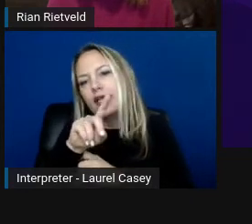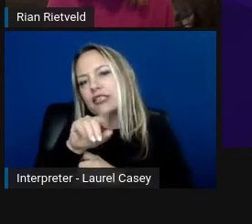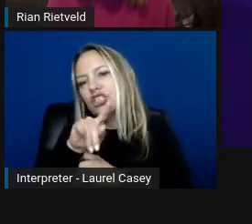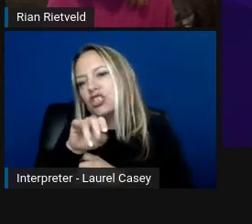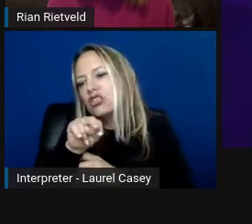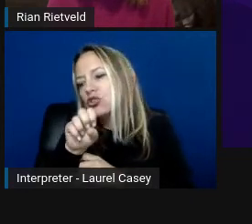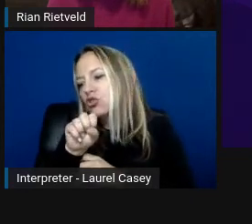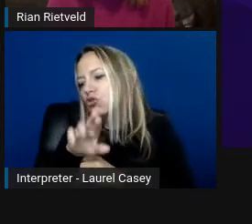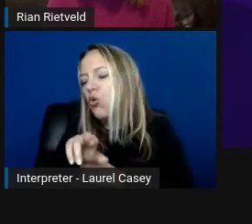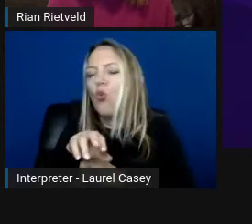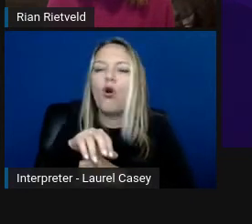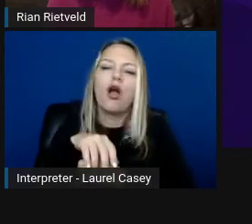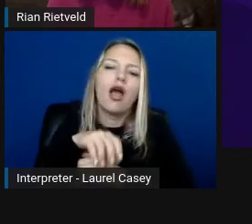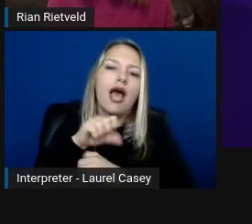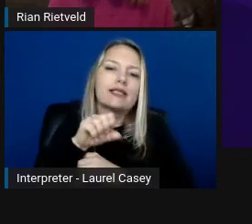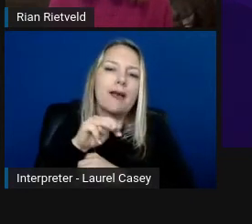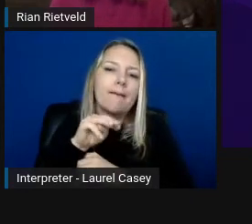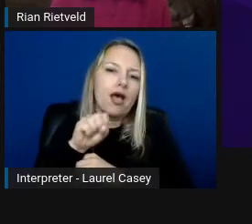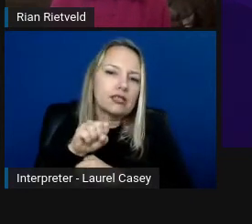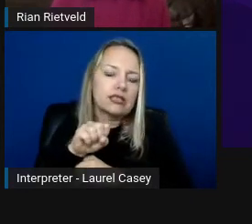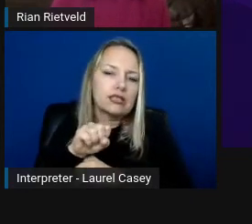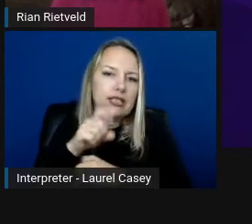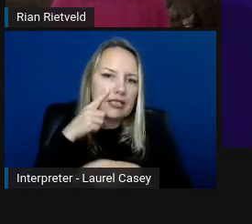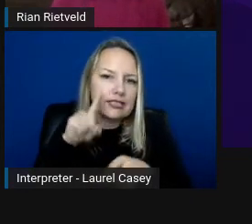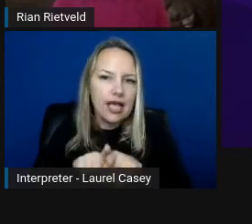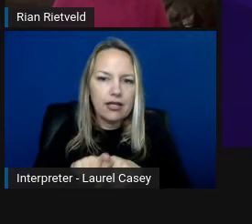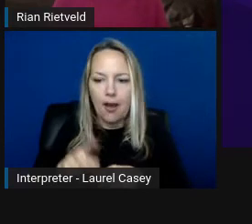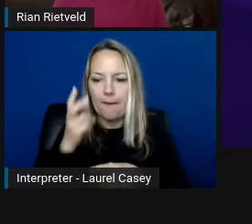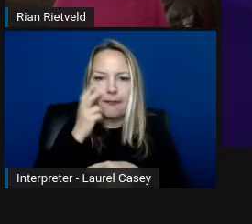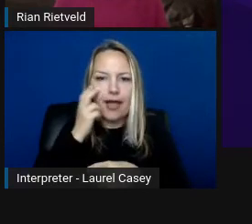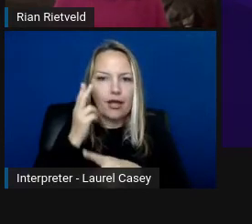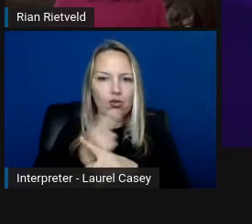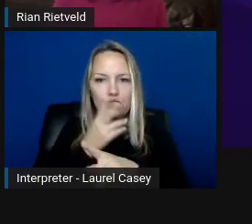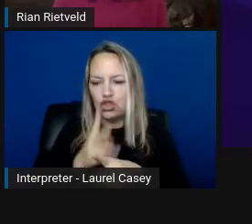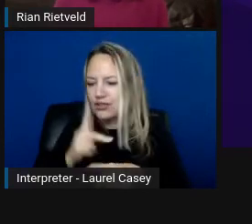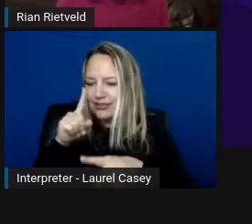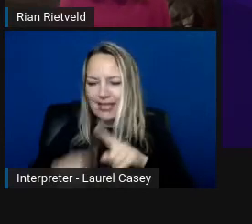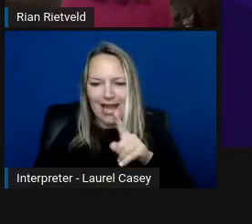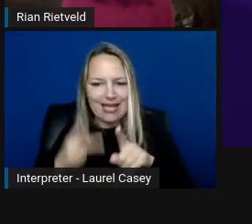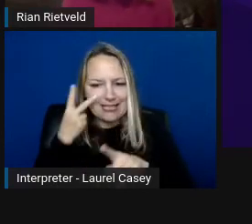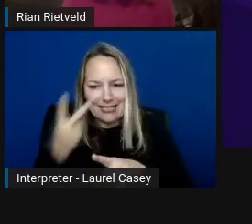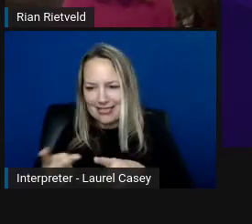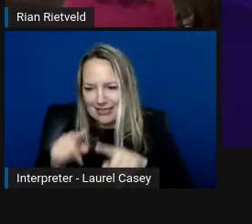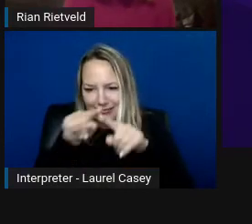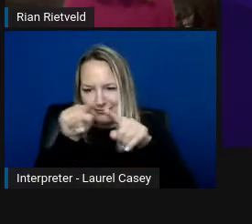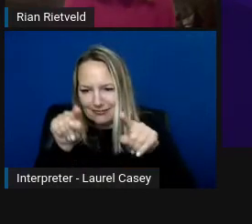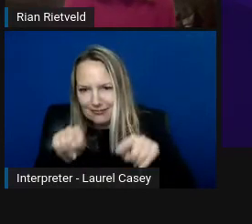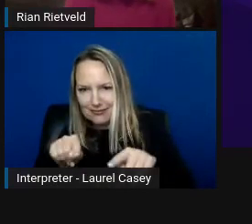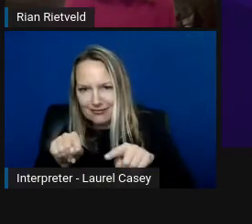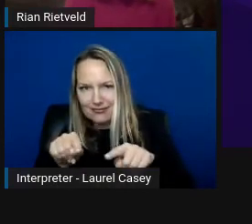Users and especially blind users will not see or read anything that happens below the submit button